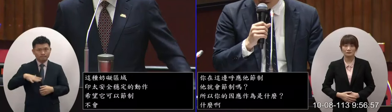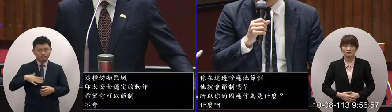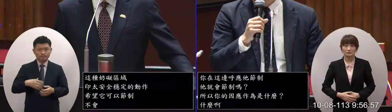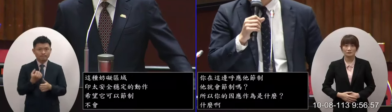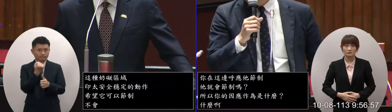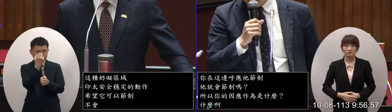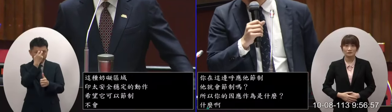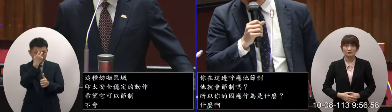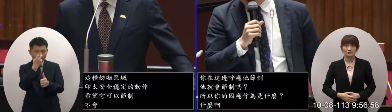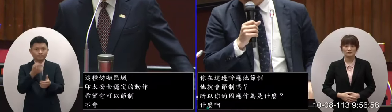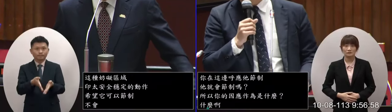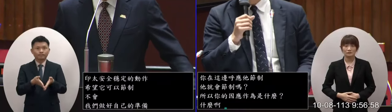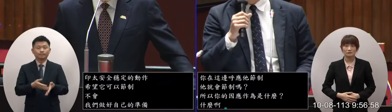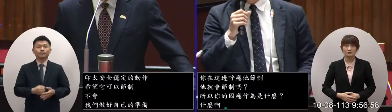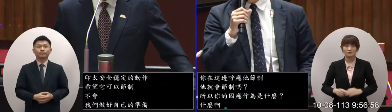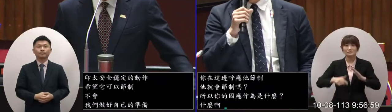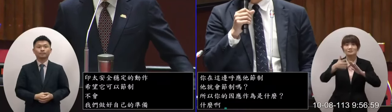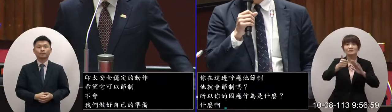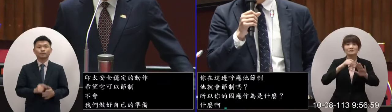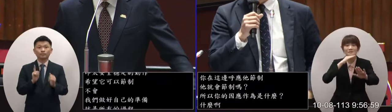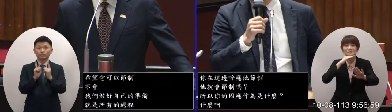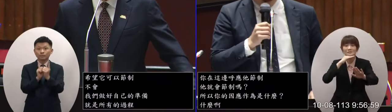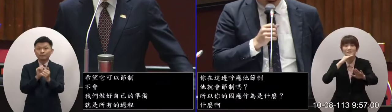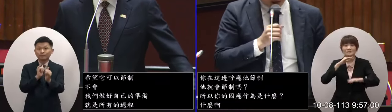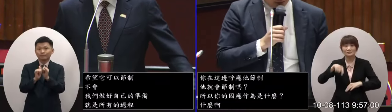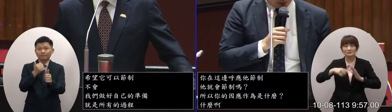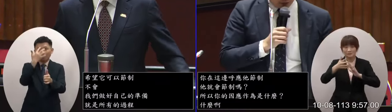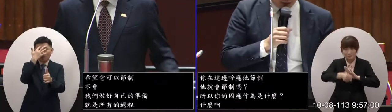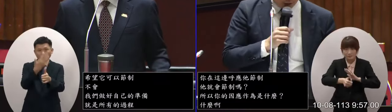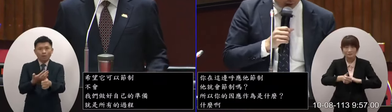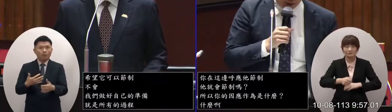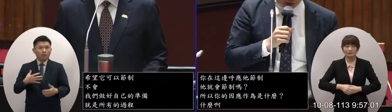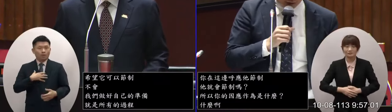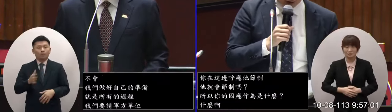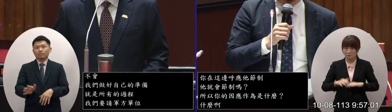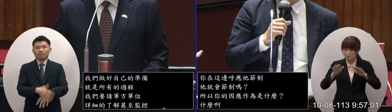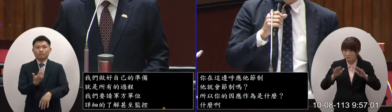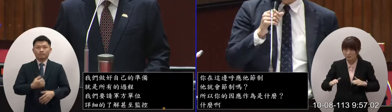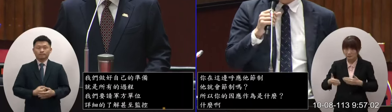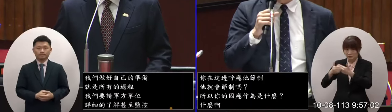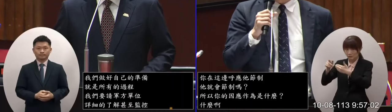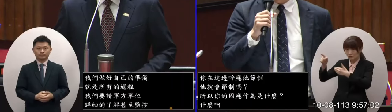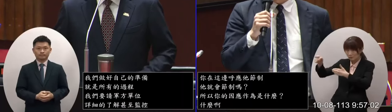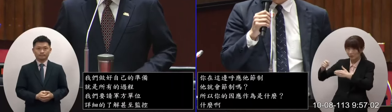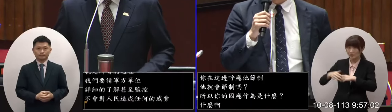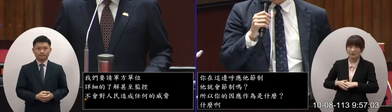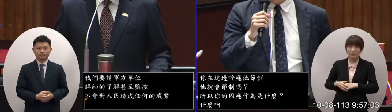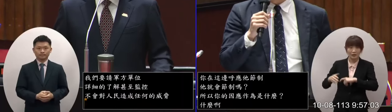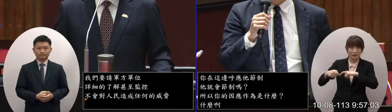will not pose any threat to the people of Taiwan because the CCP's joint sword b plan